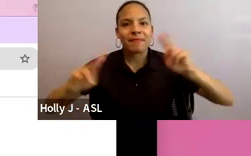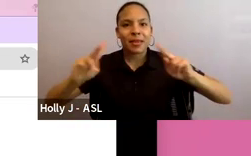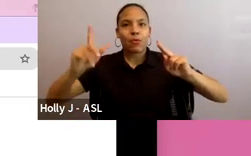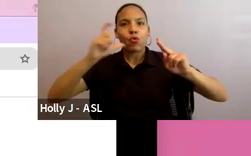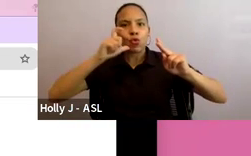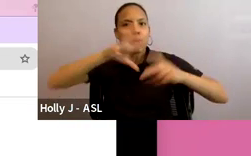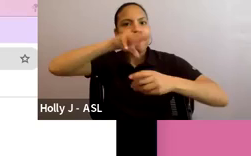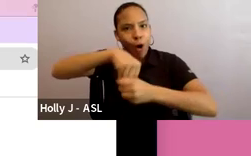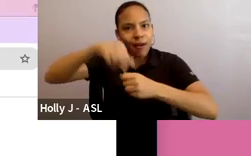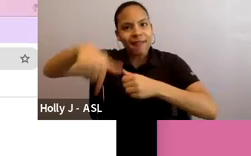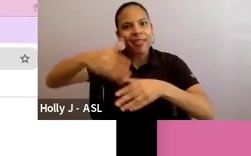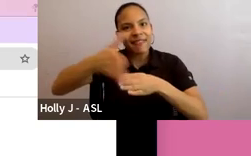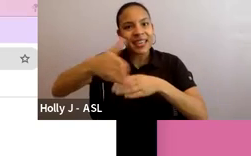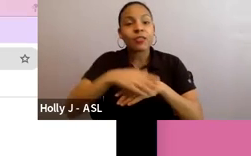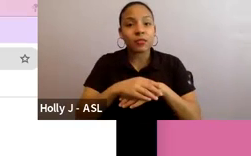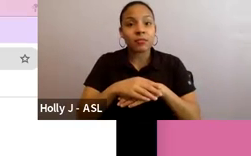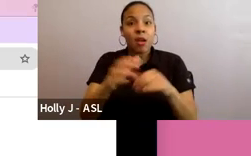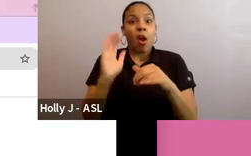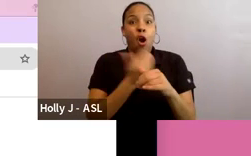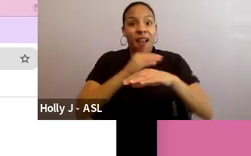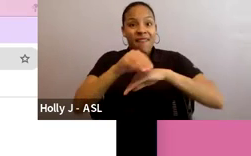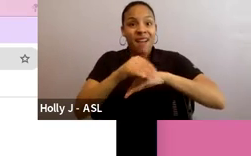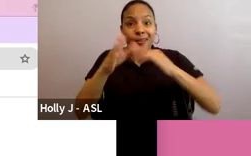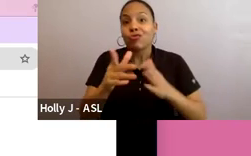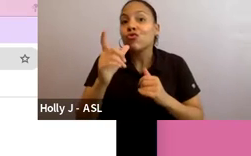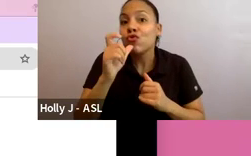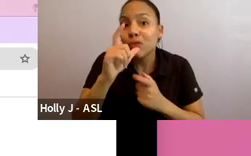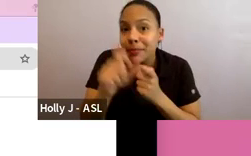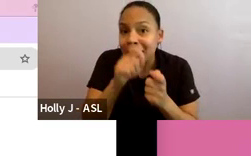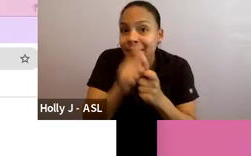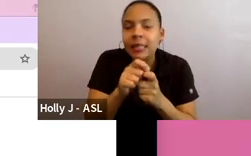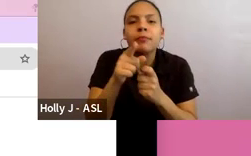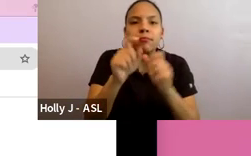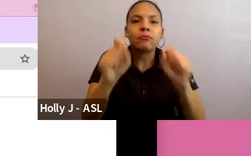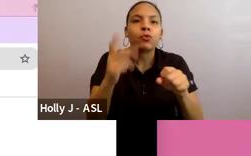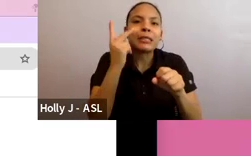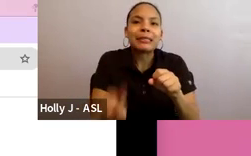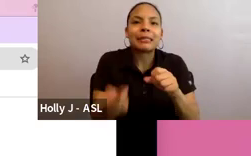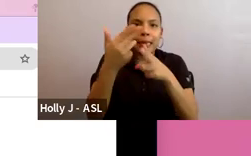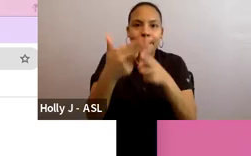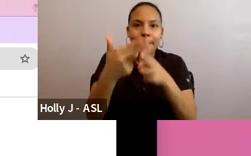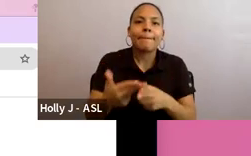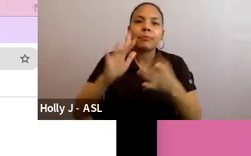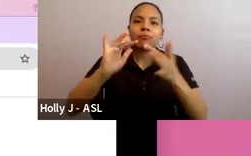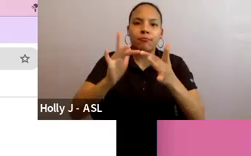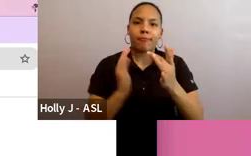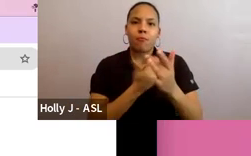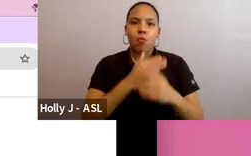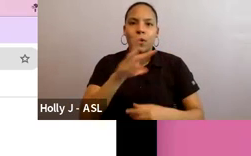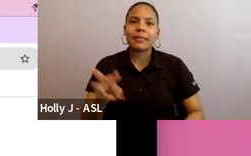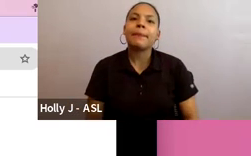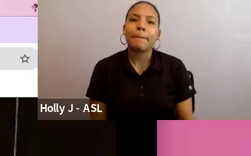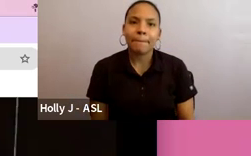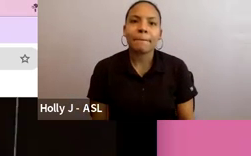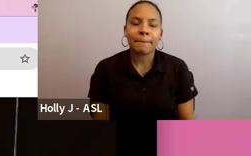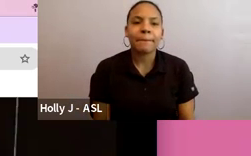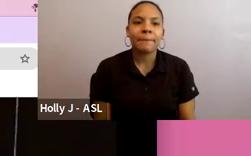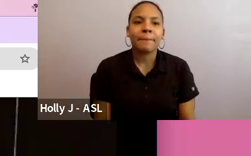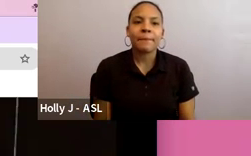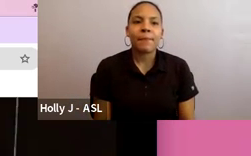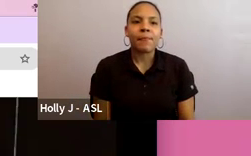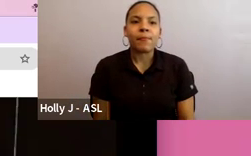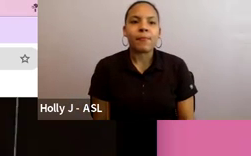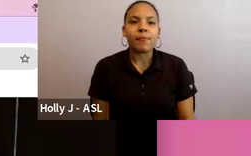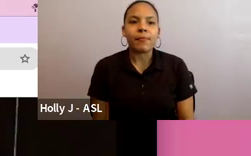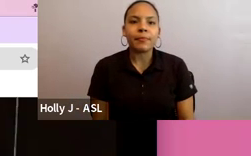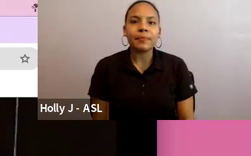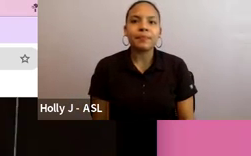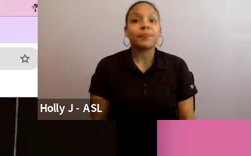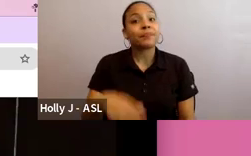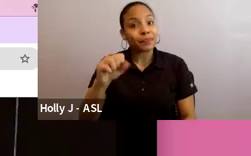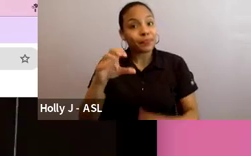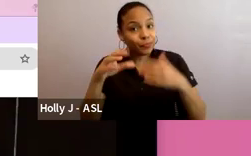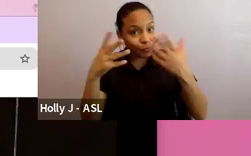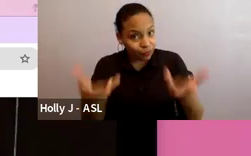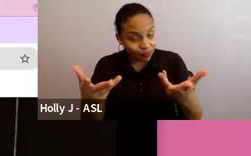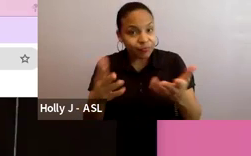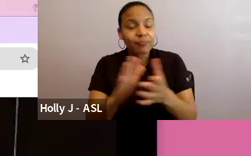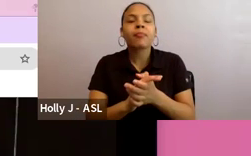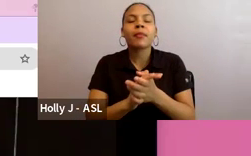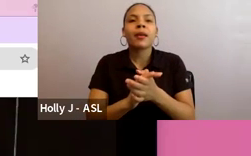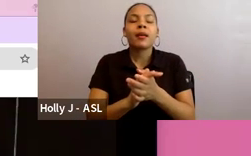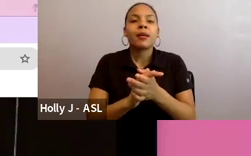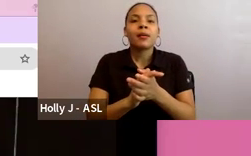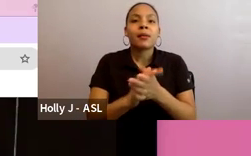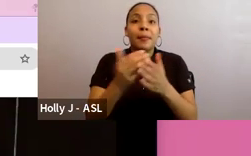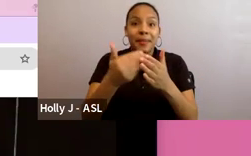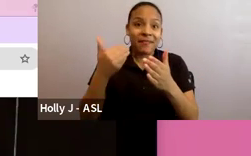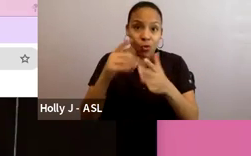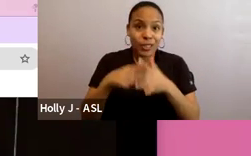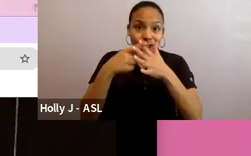current advisers can be viewed on our website. LEILANI: So, before we head into the final portion